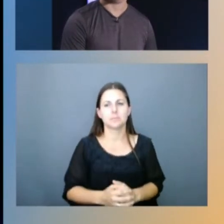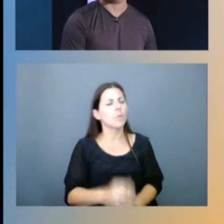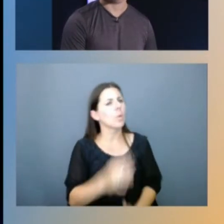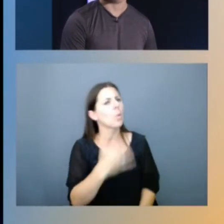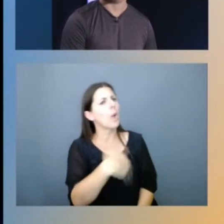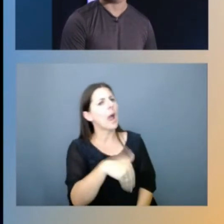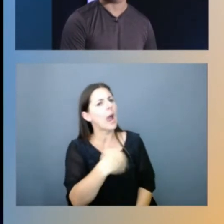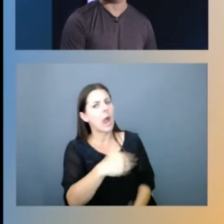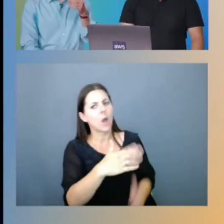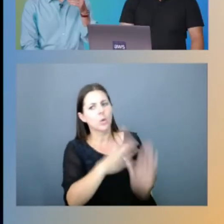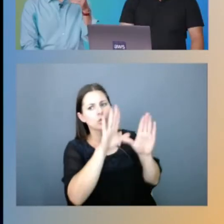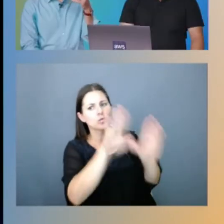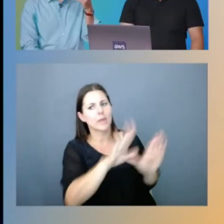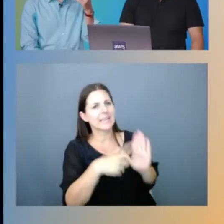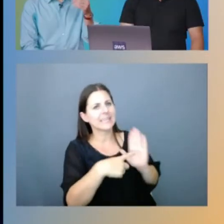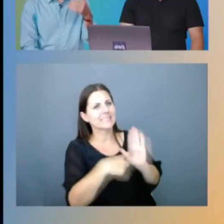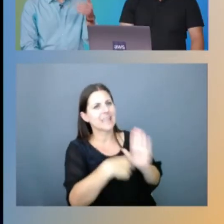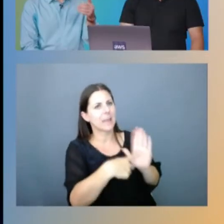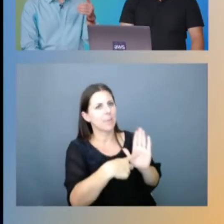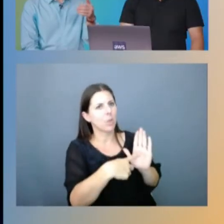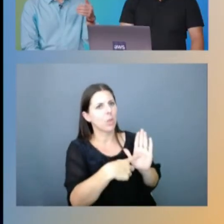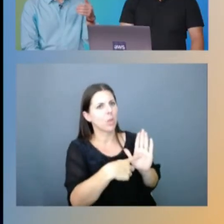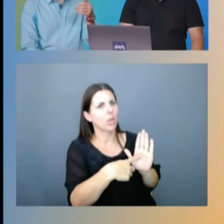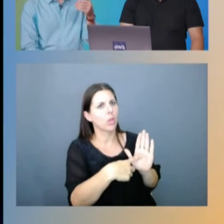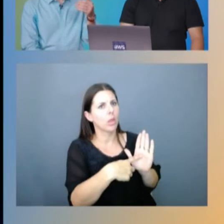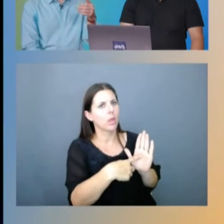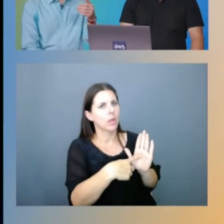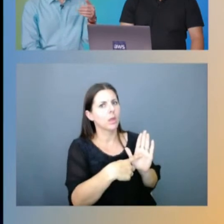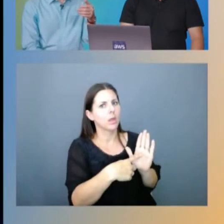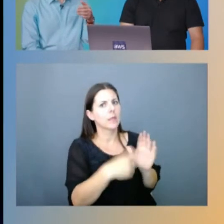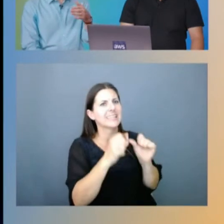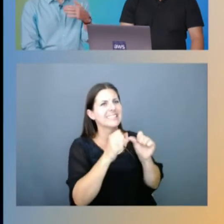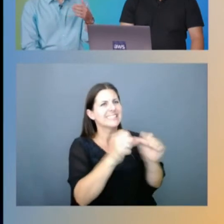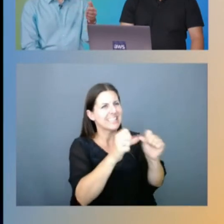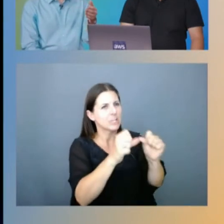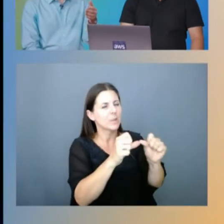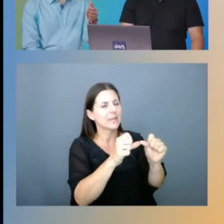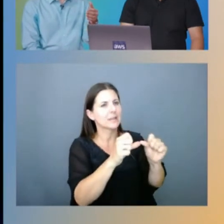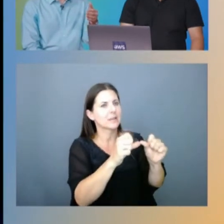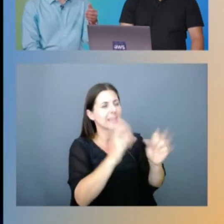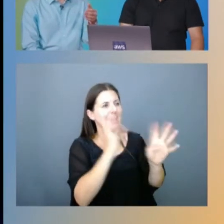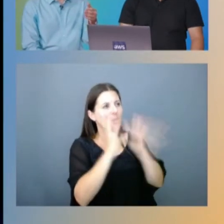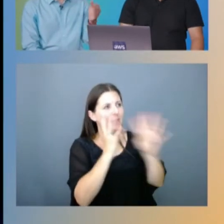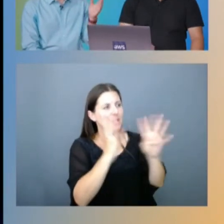of how we've done continuous innovation across the product lines that we've had, right?